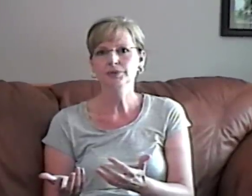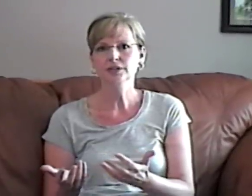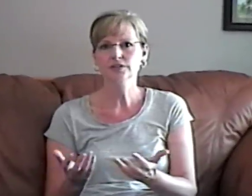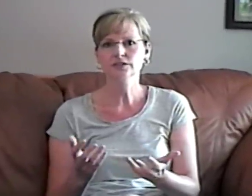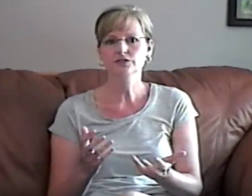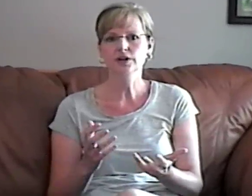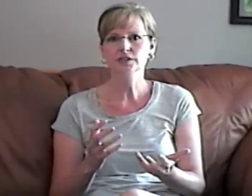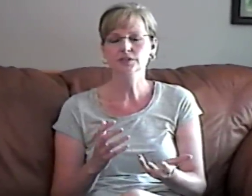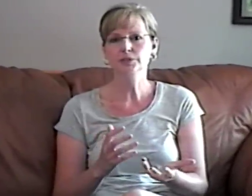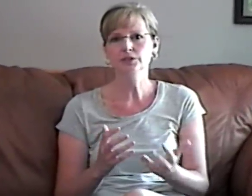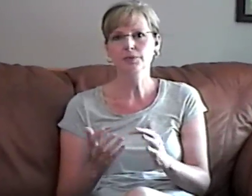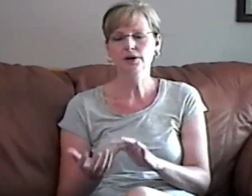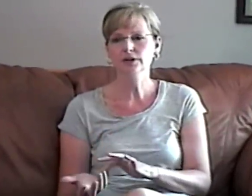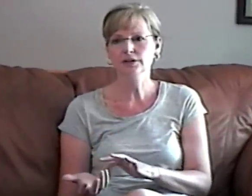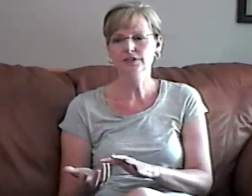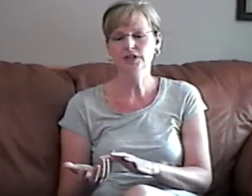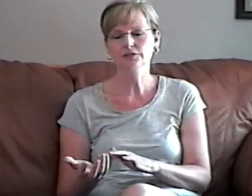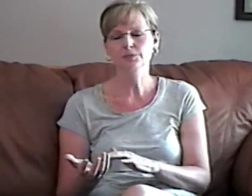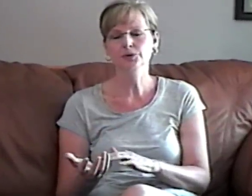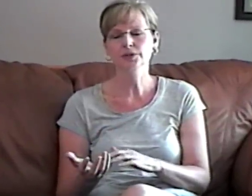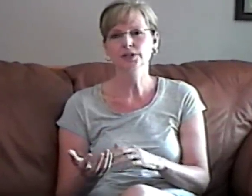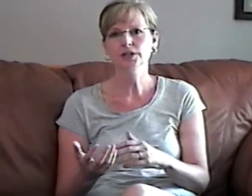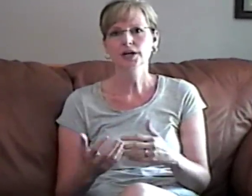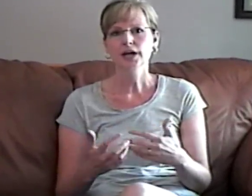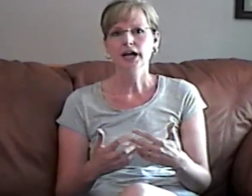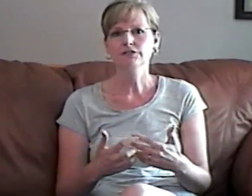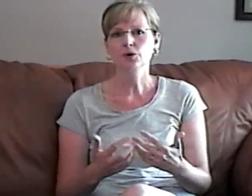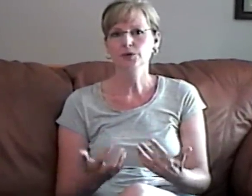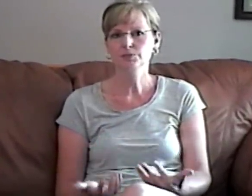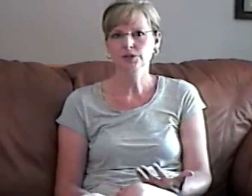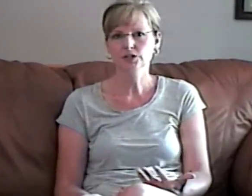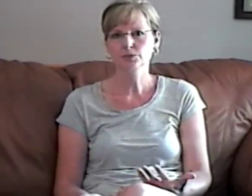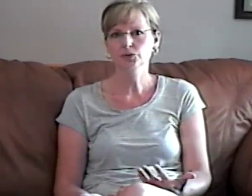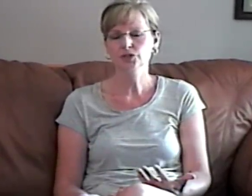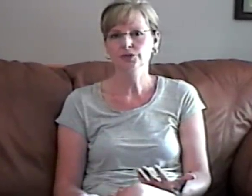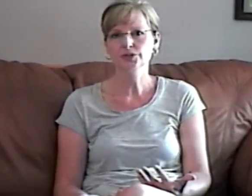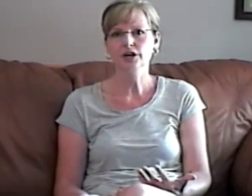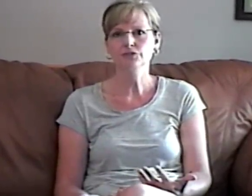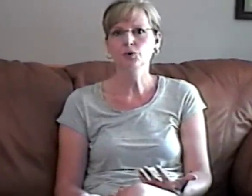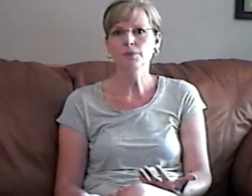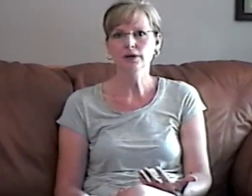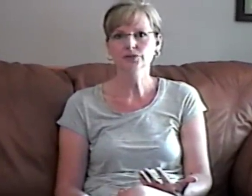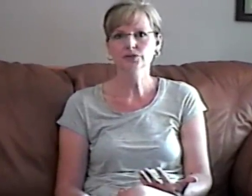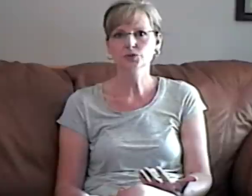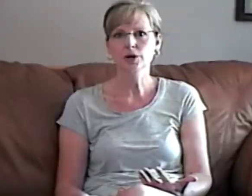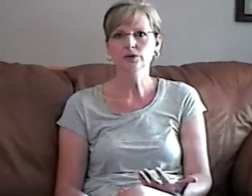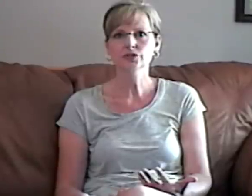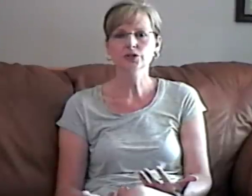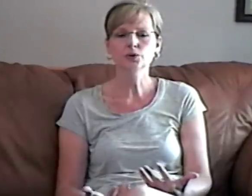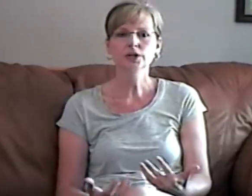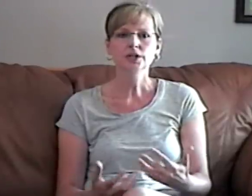because of us being a part of the Deaf Community, have always been exposed to other Deaf role models